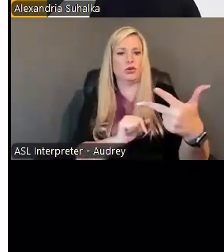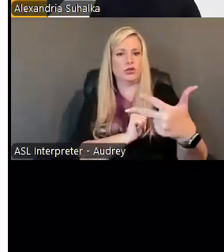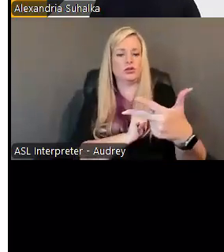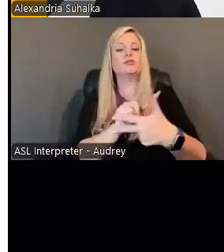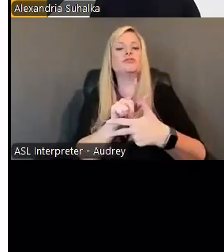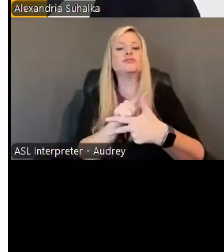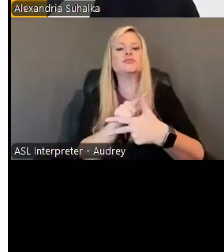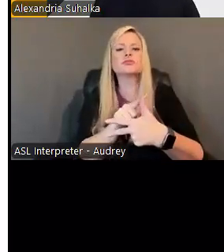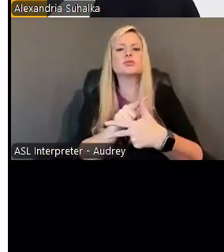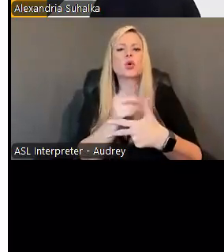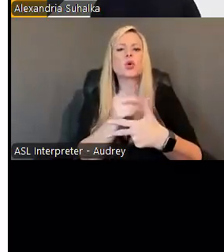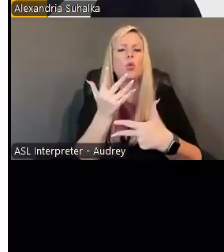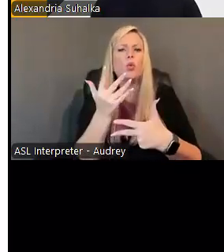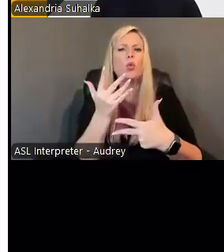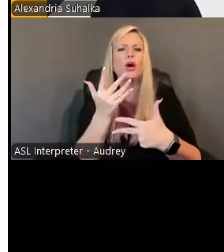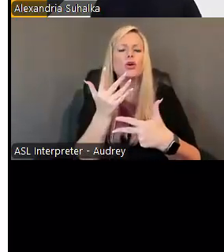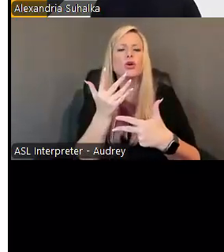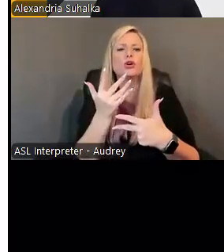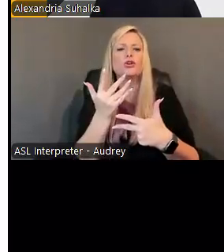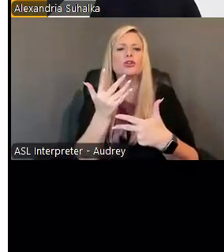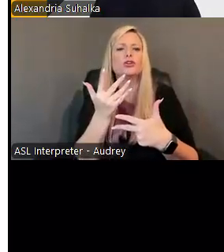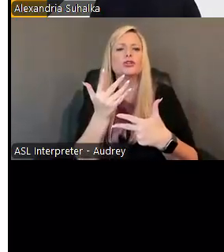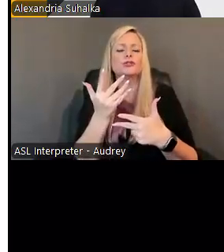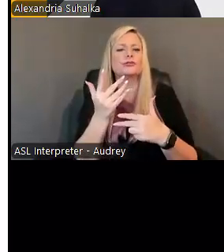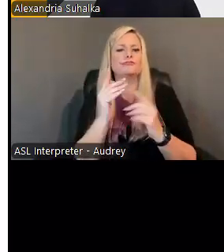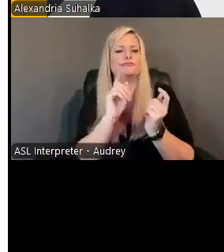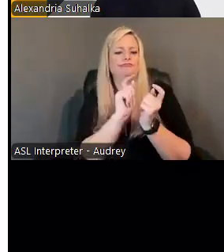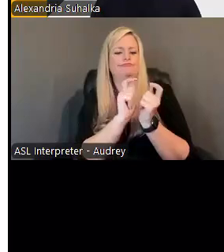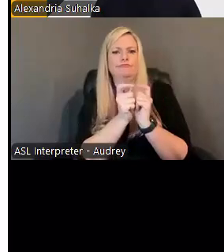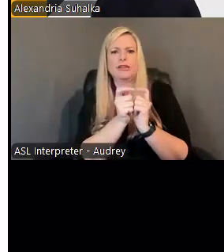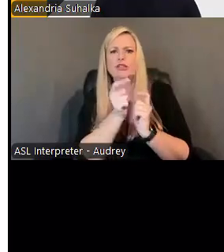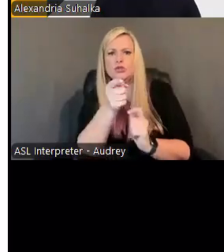what are some initial modifications that you think would be important? And they spoke on